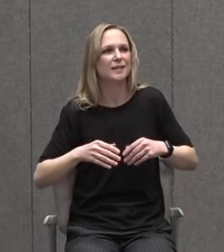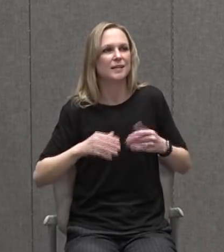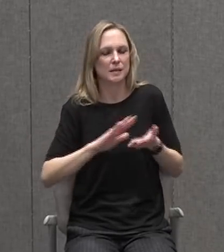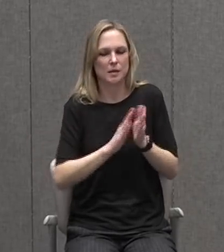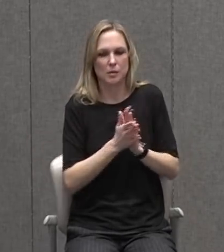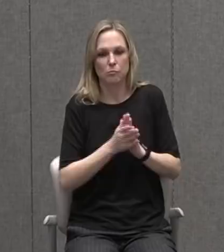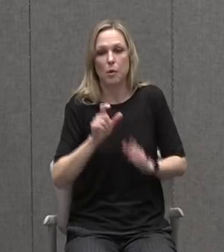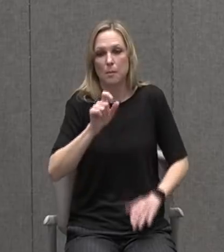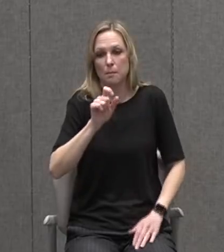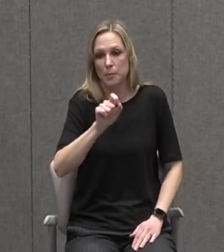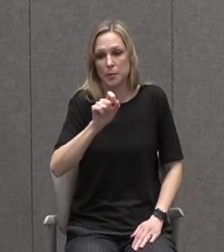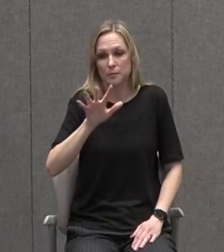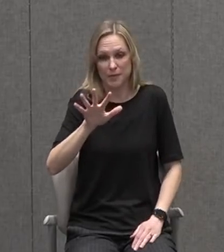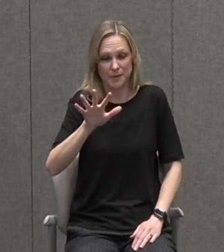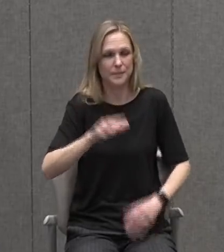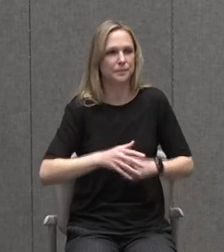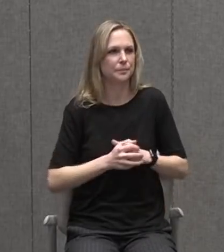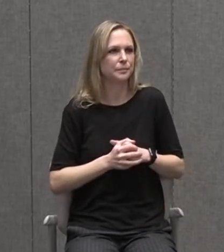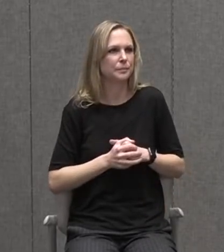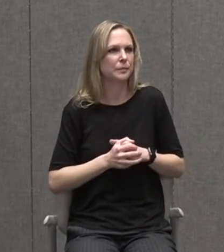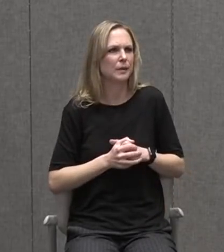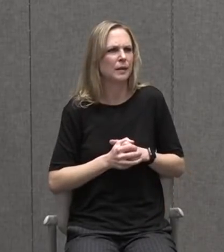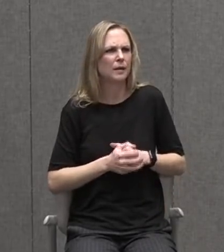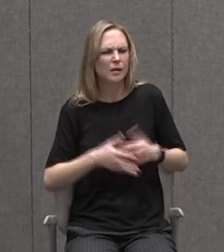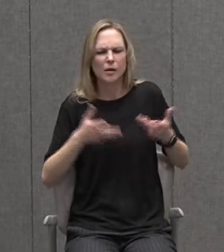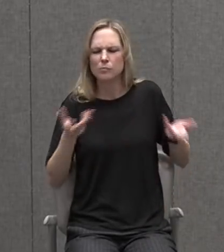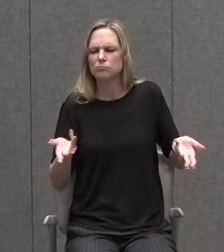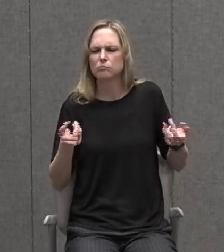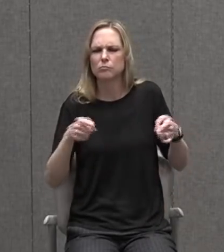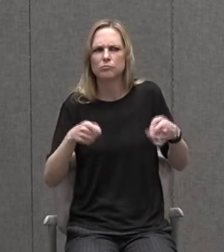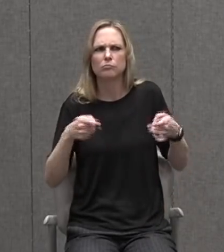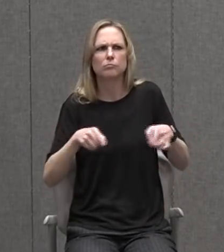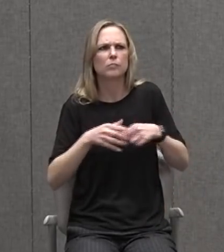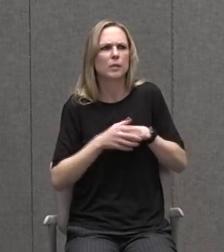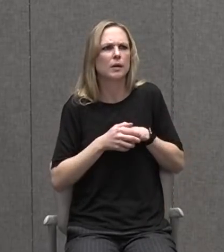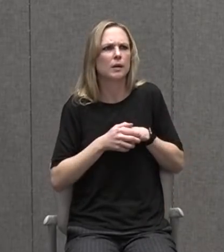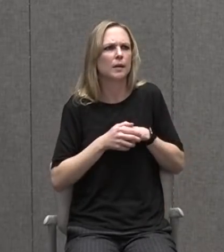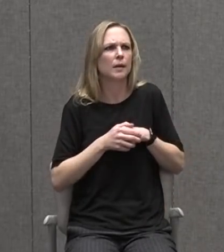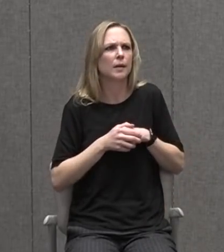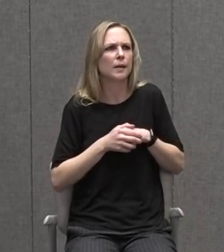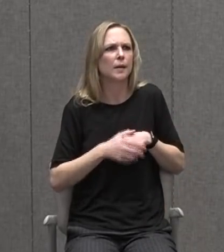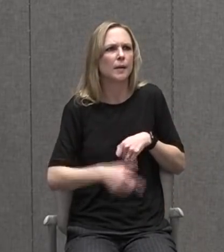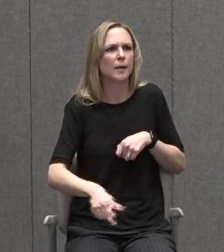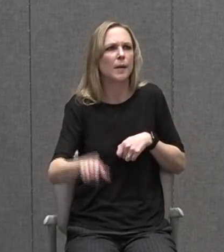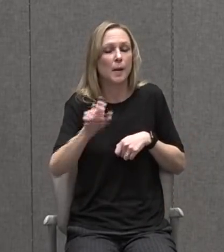All right, what about two tenths less? Again, we're gonna look back at that three,